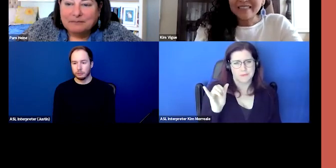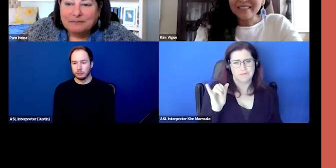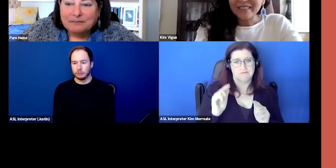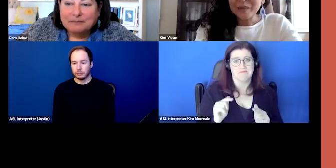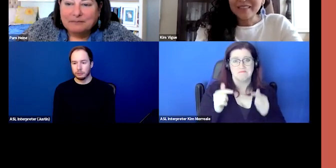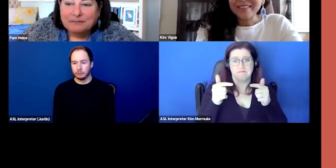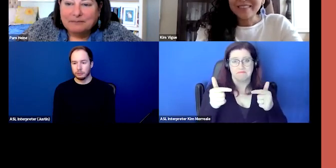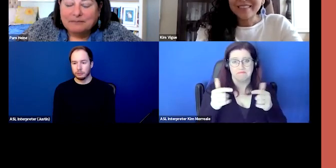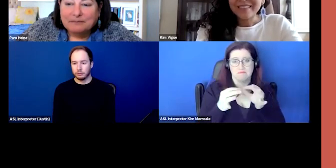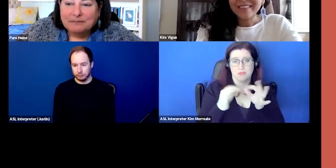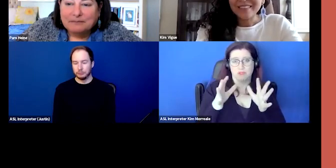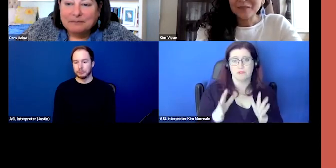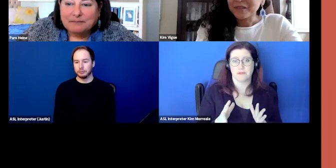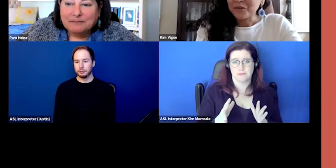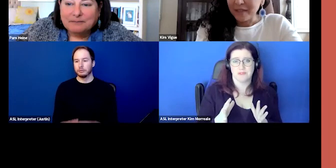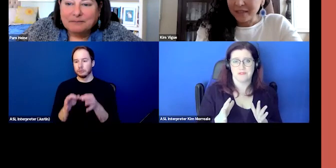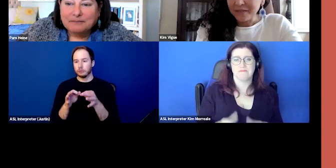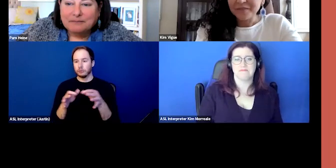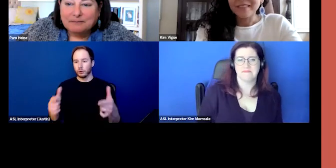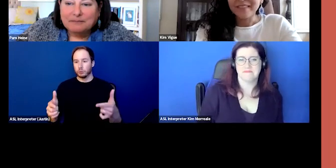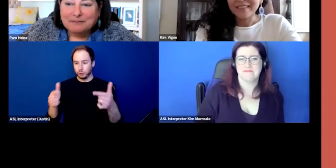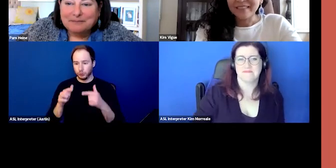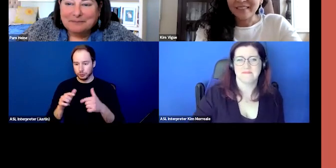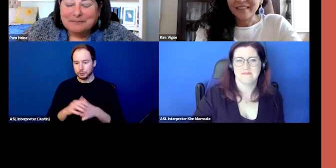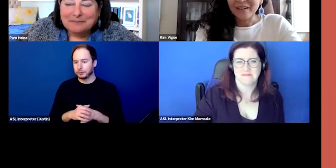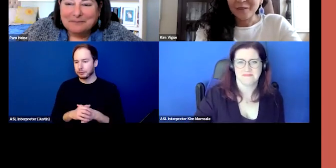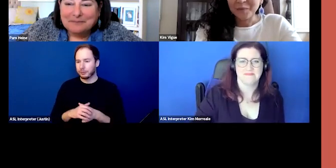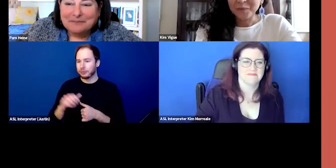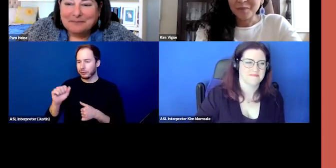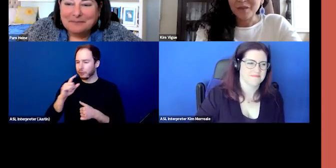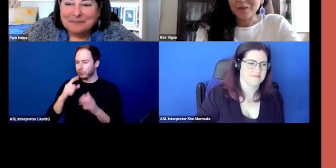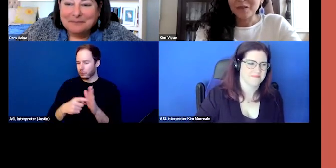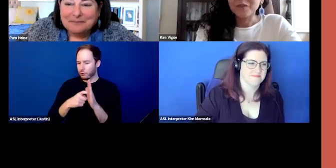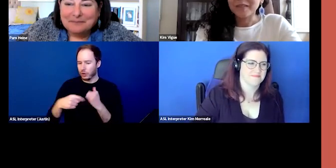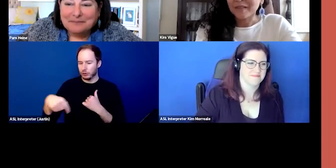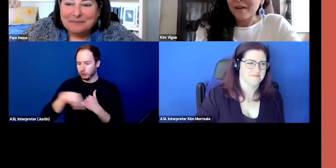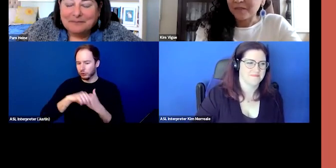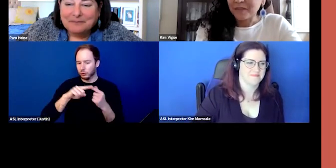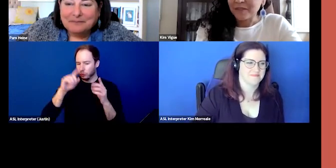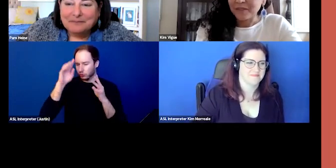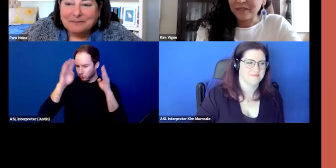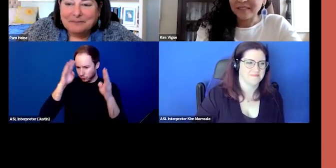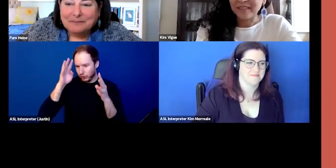It takes getting really creative and doing a lot of research